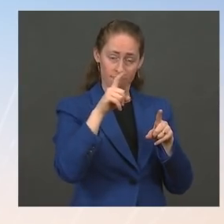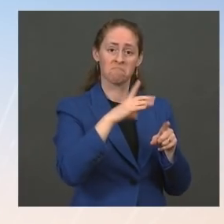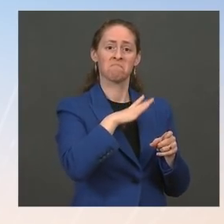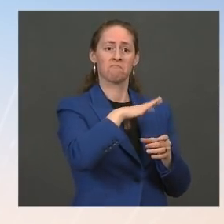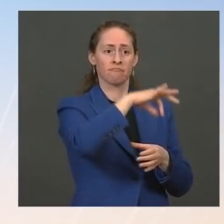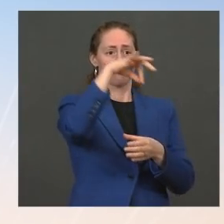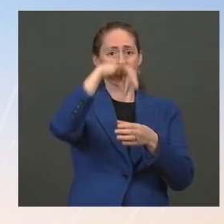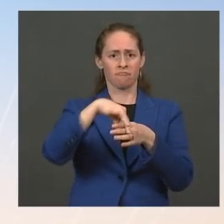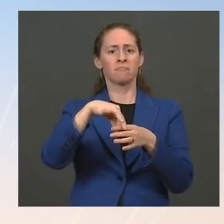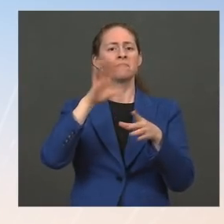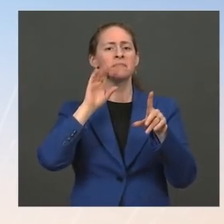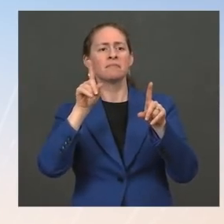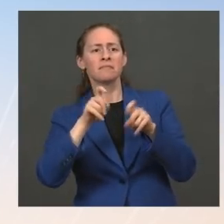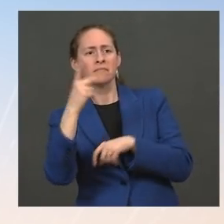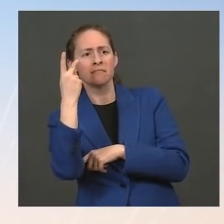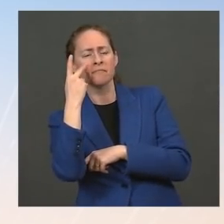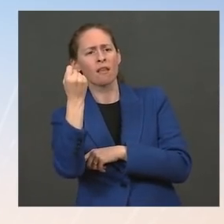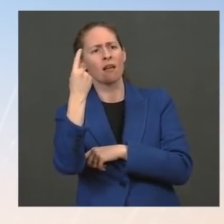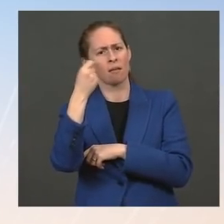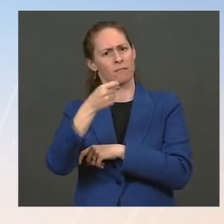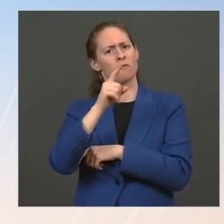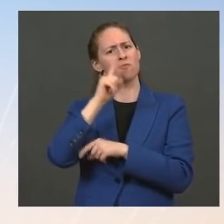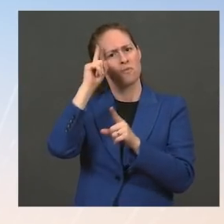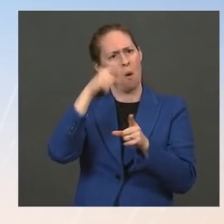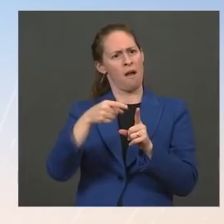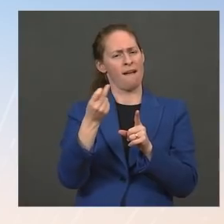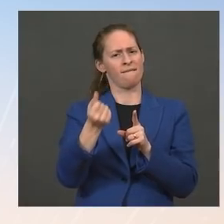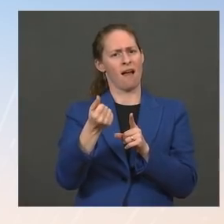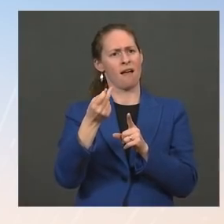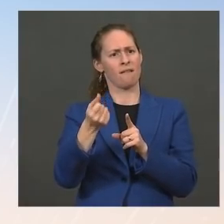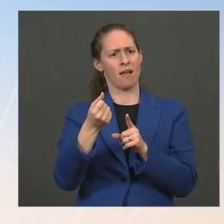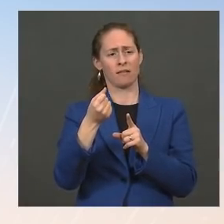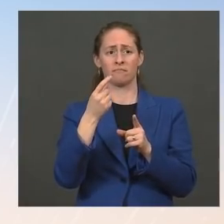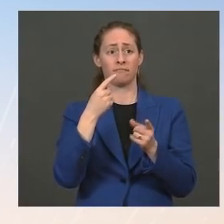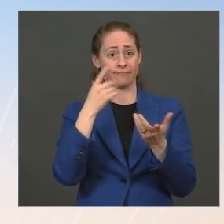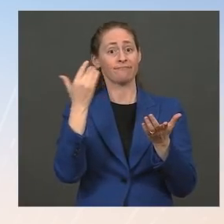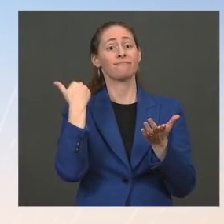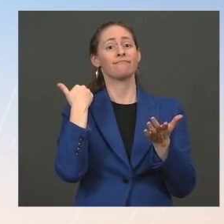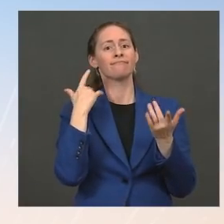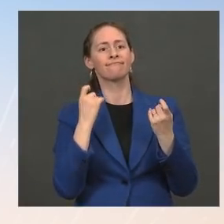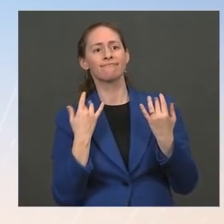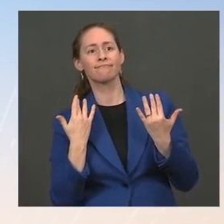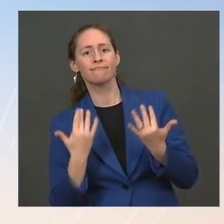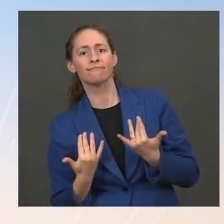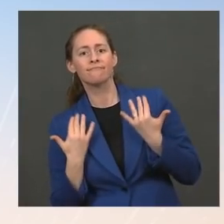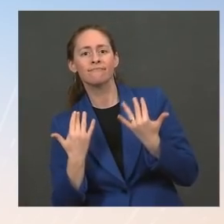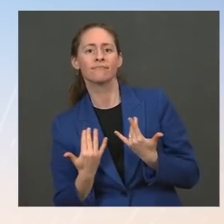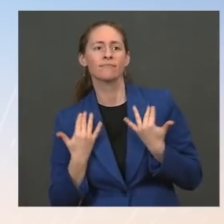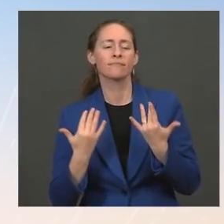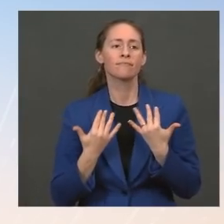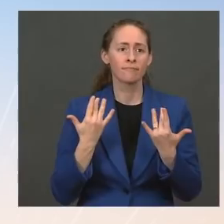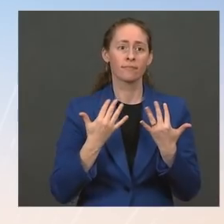This takes a couple -- some days. This all takes days. Then you need to grow stock of it to test. Again, days to weeks.